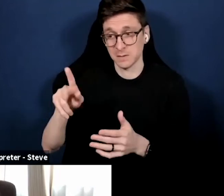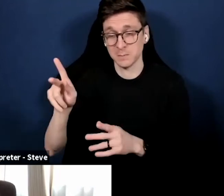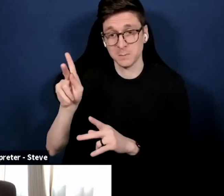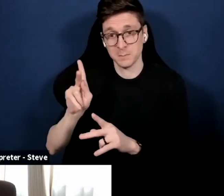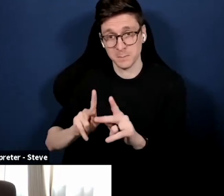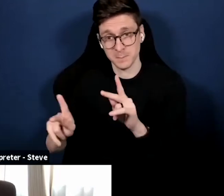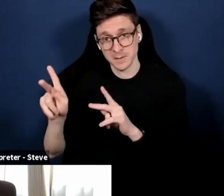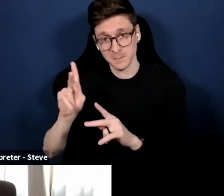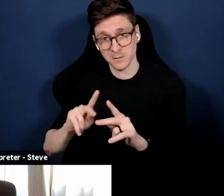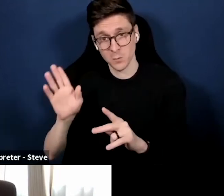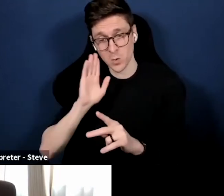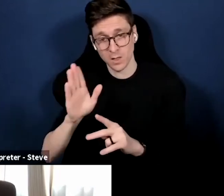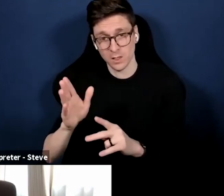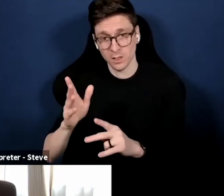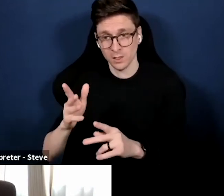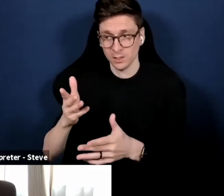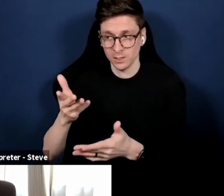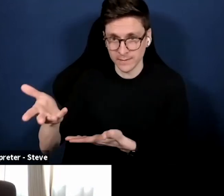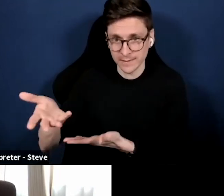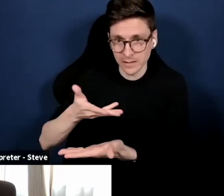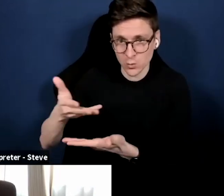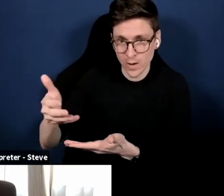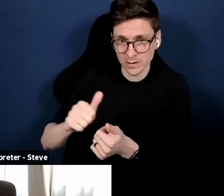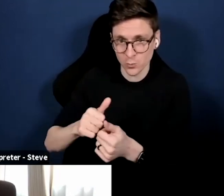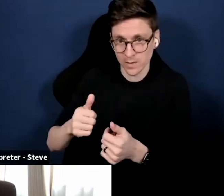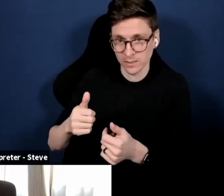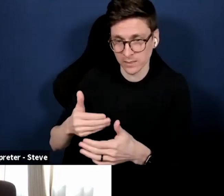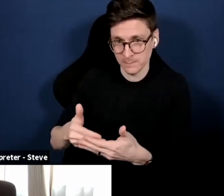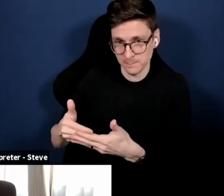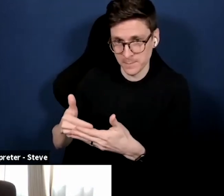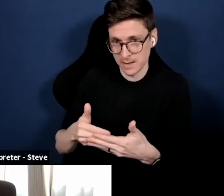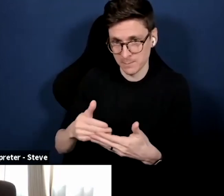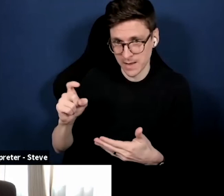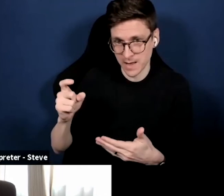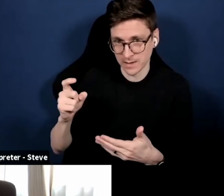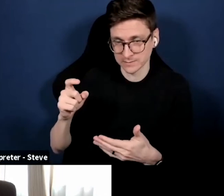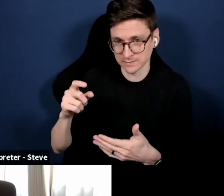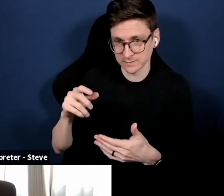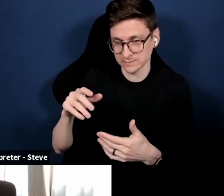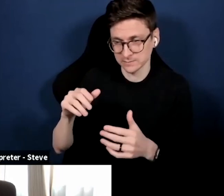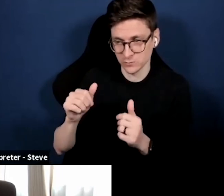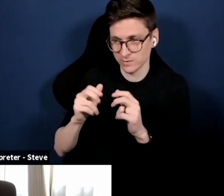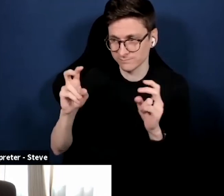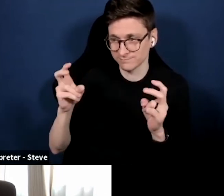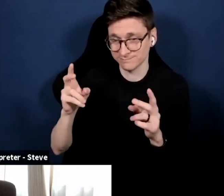with baby x in a in a human in a sort of um human-like way if they're because